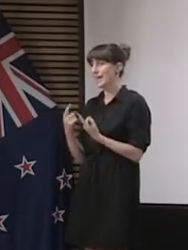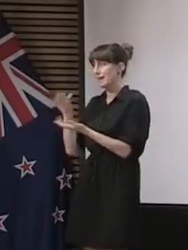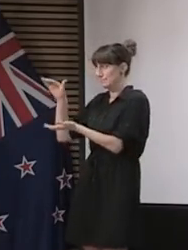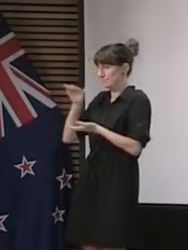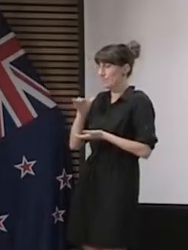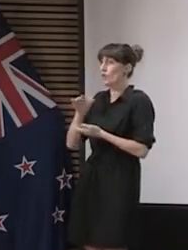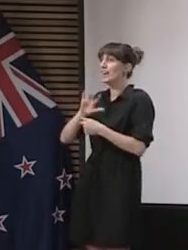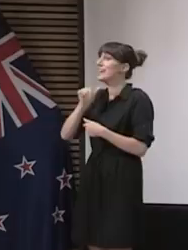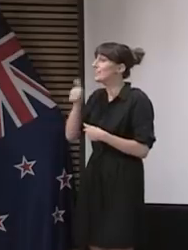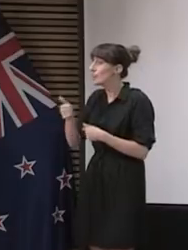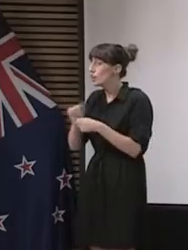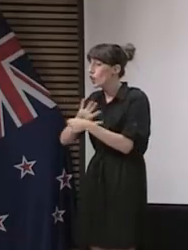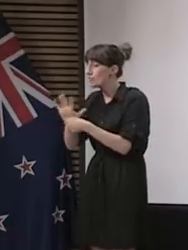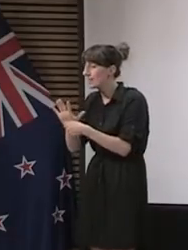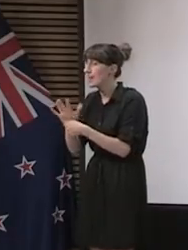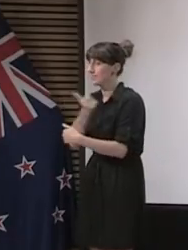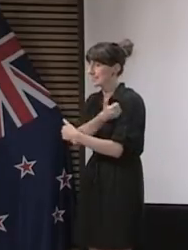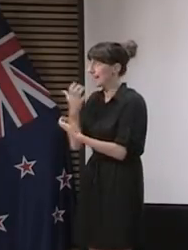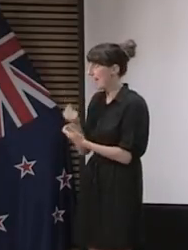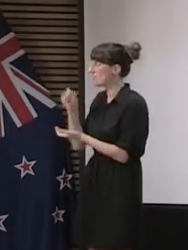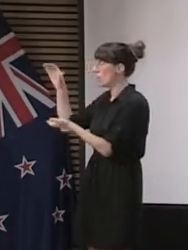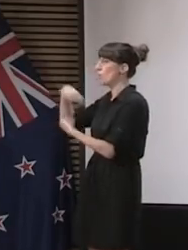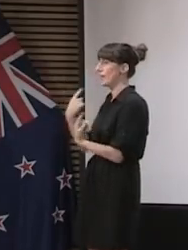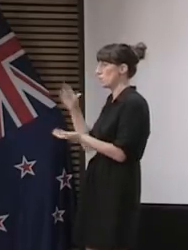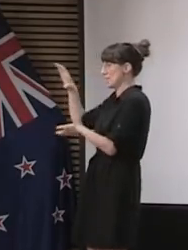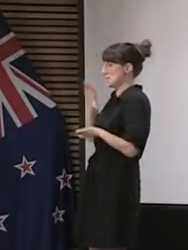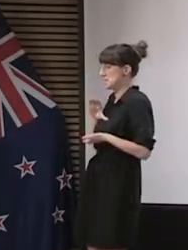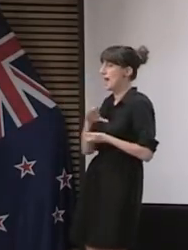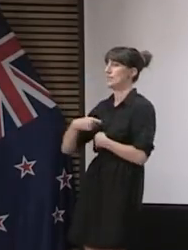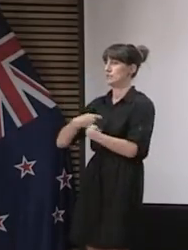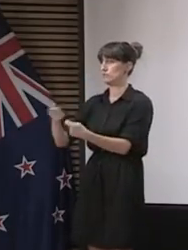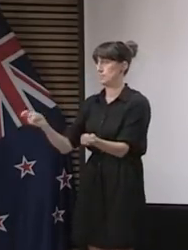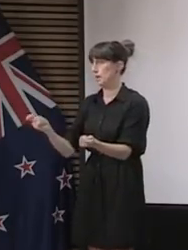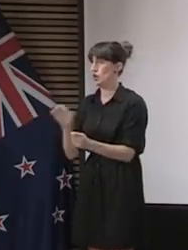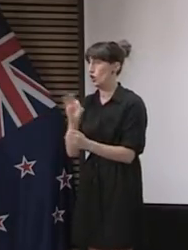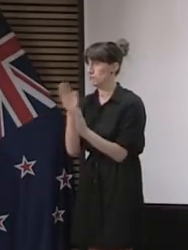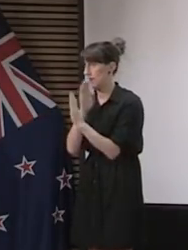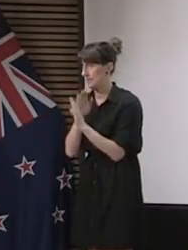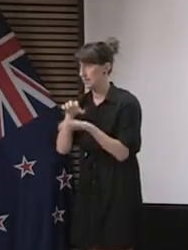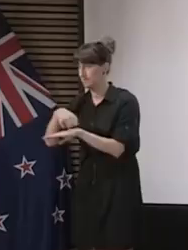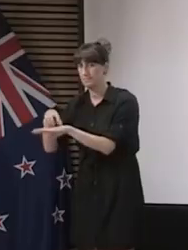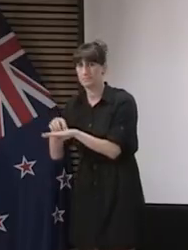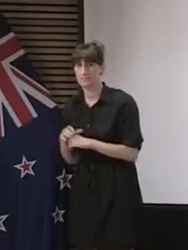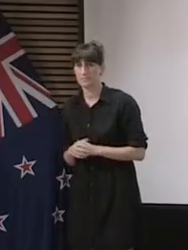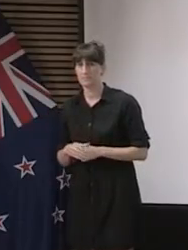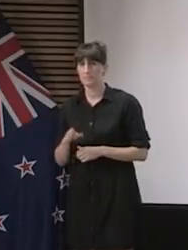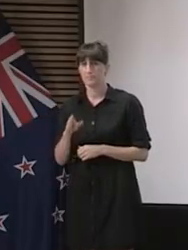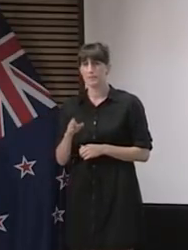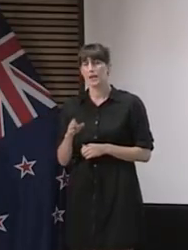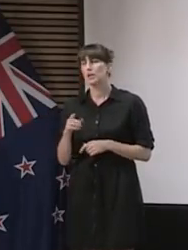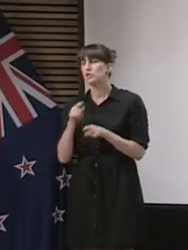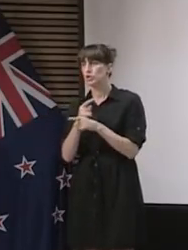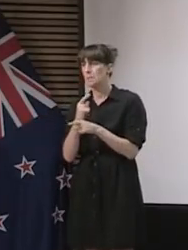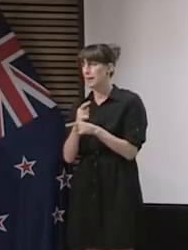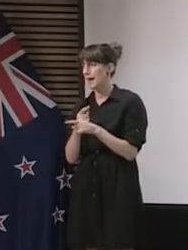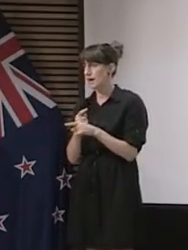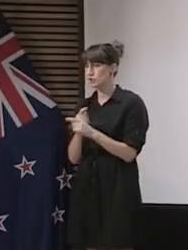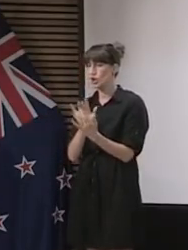Professor Skegg told thecommittee that if we reachedthe gold standard contacttracing